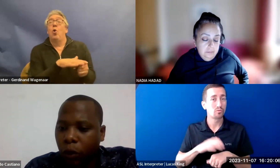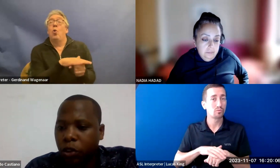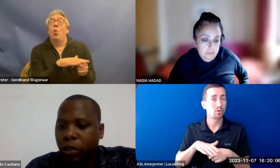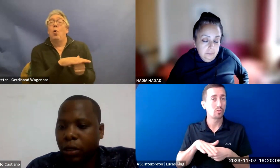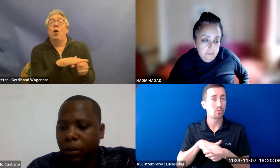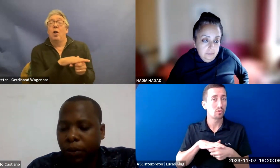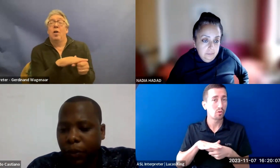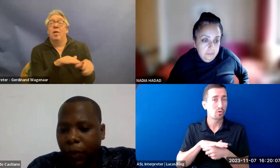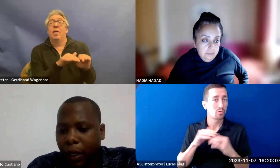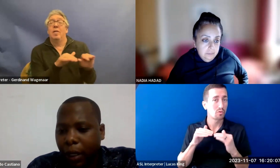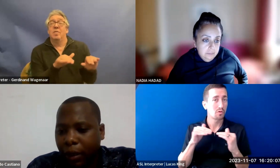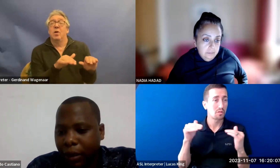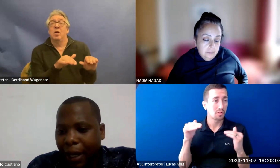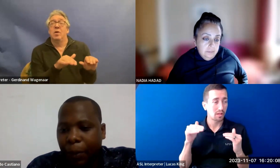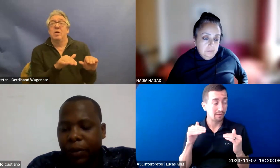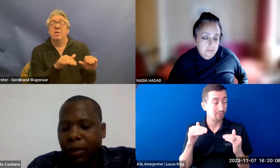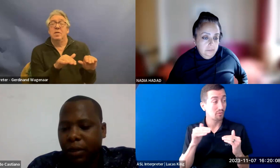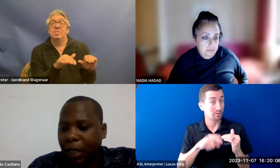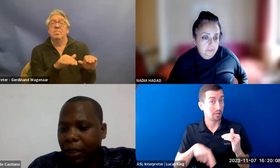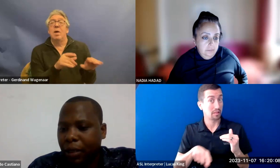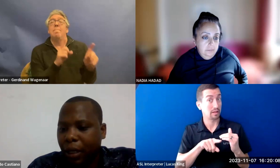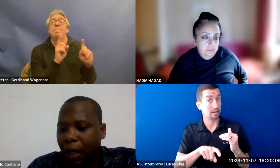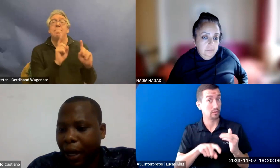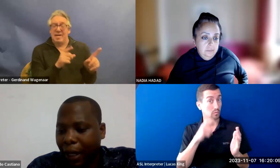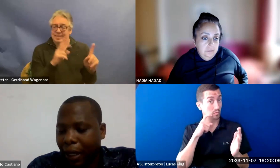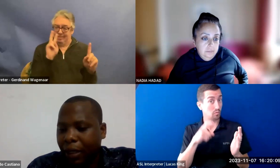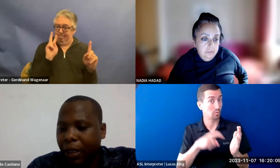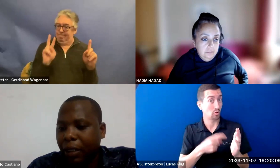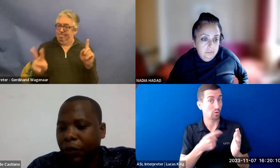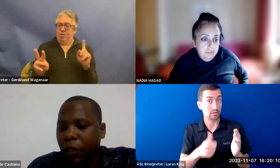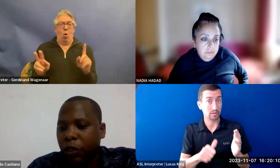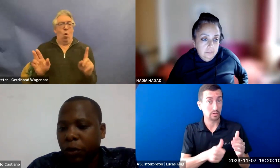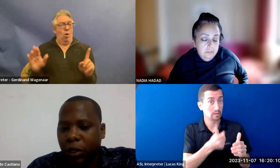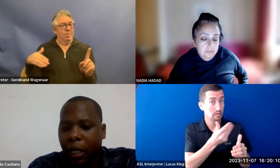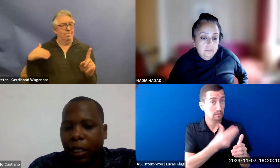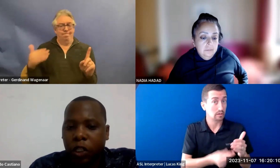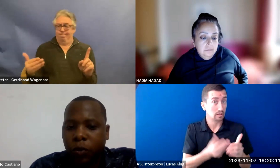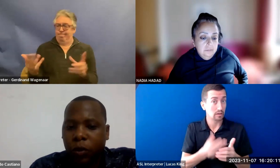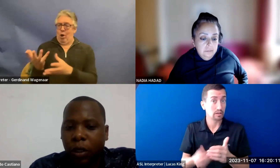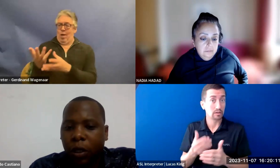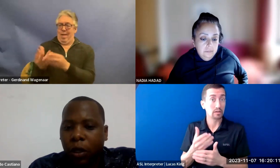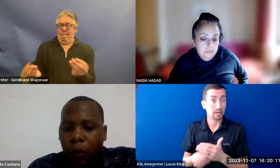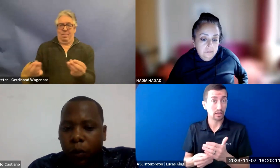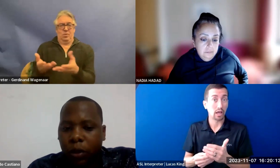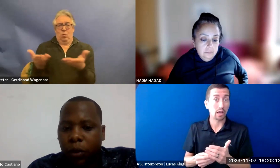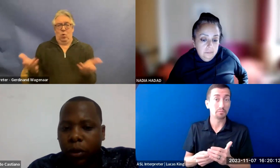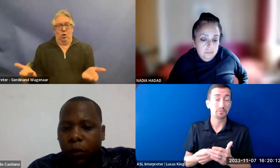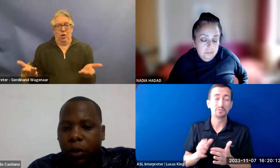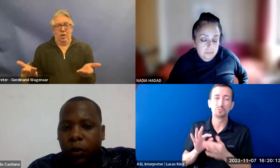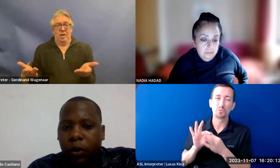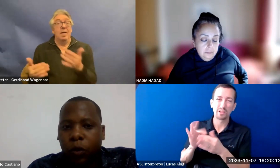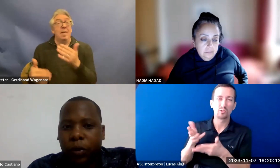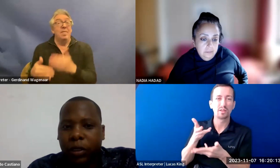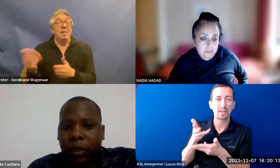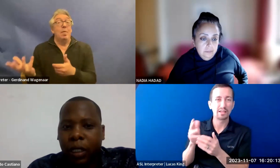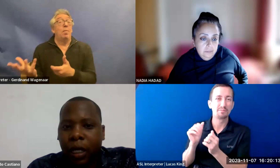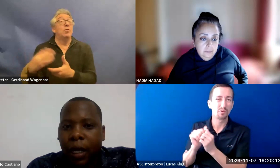to acknowledge the gaps in relation to their engagement with OPDs.